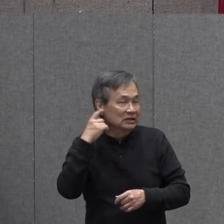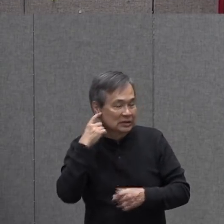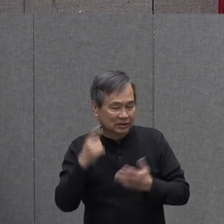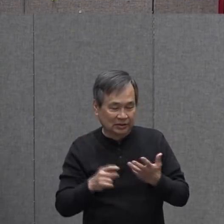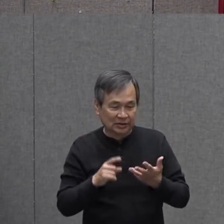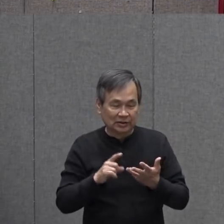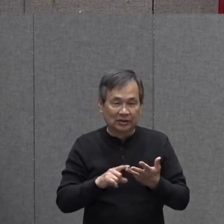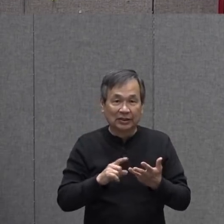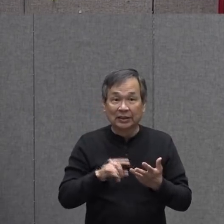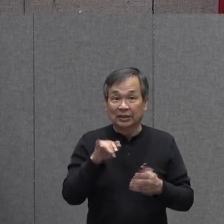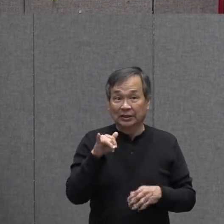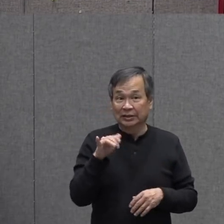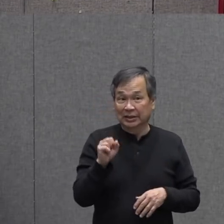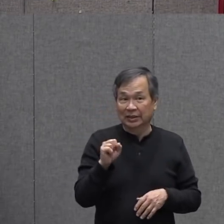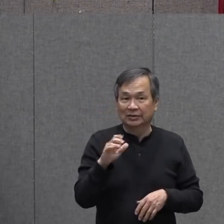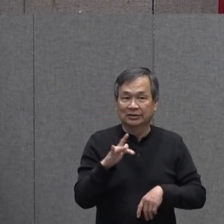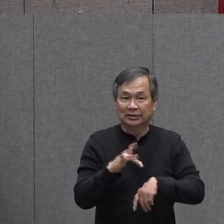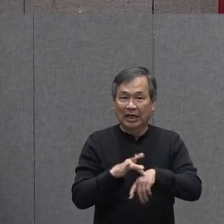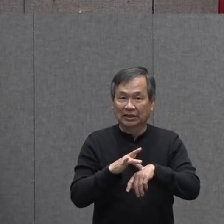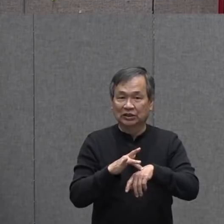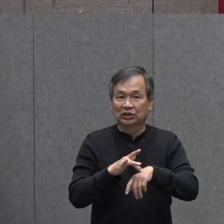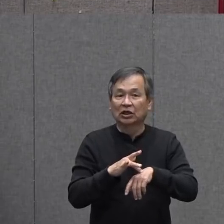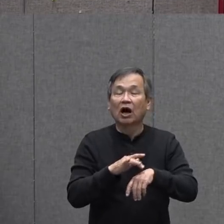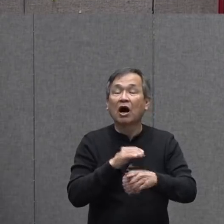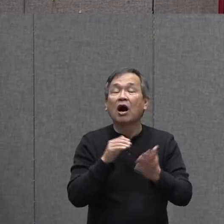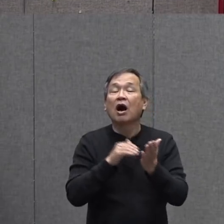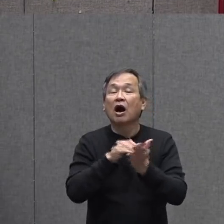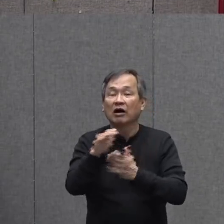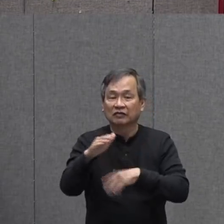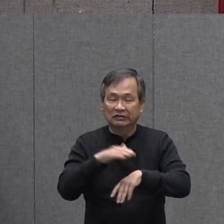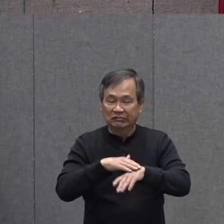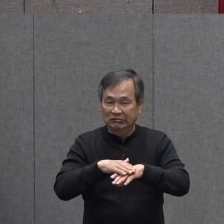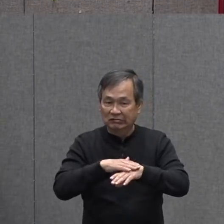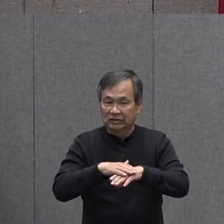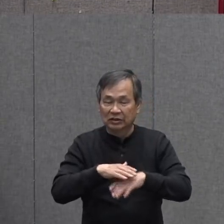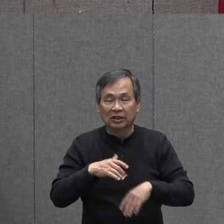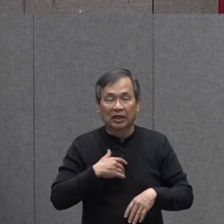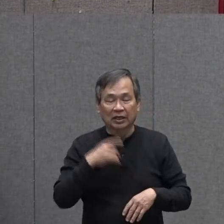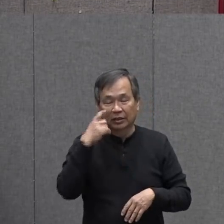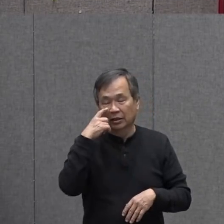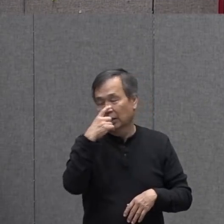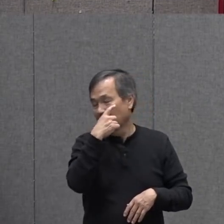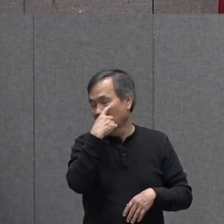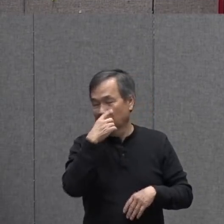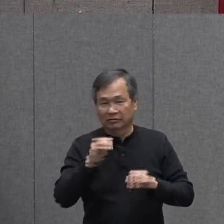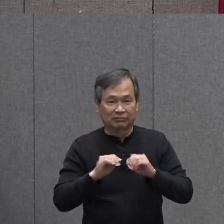Definitely we use our sense of touch a lot and our sense of sight is something we will definitely use.